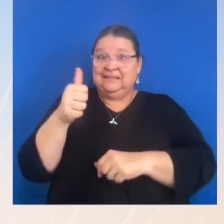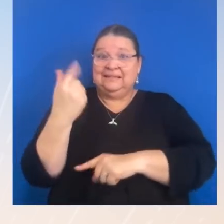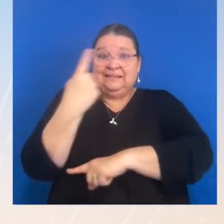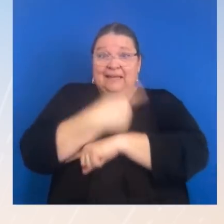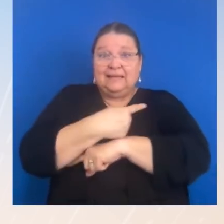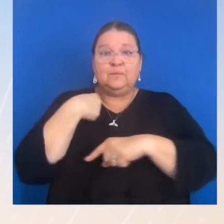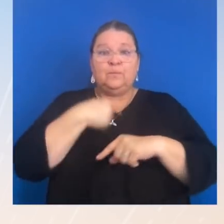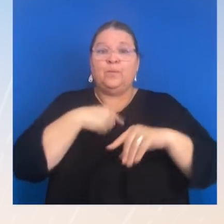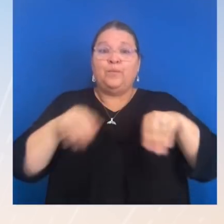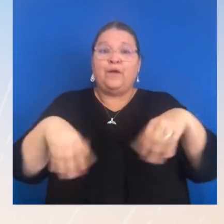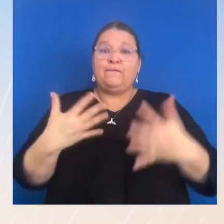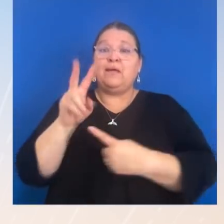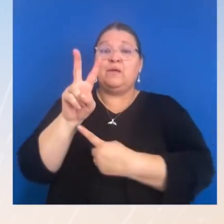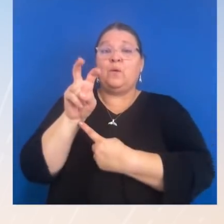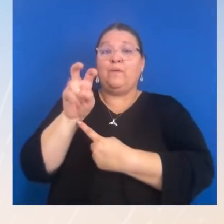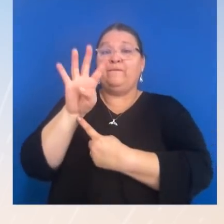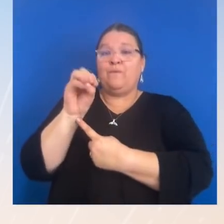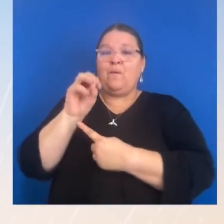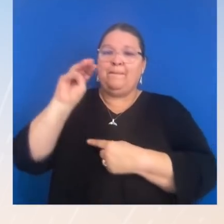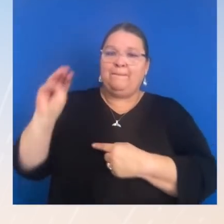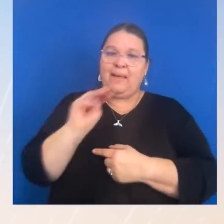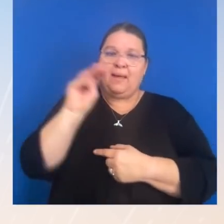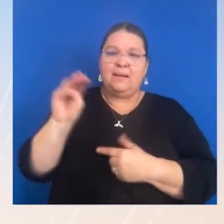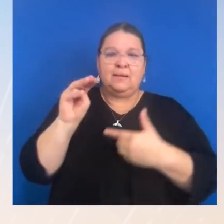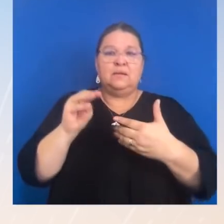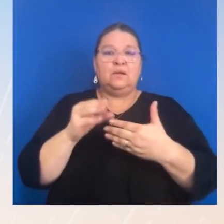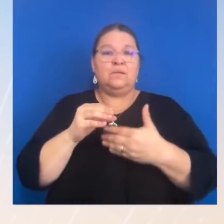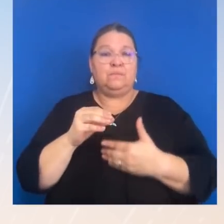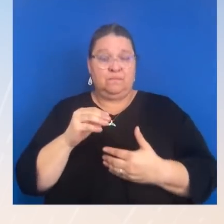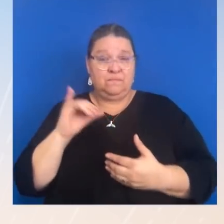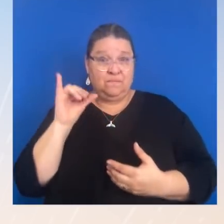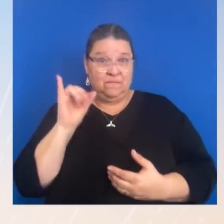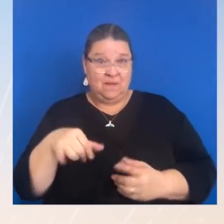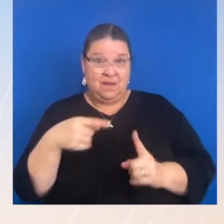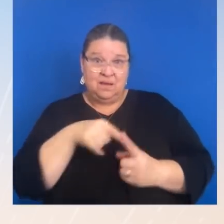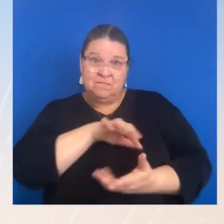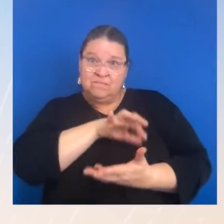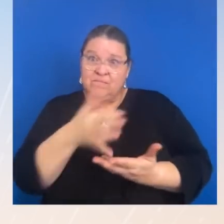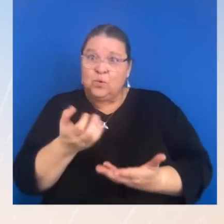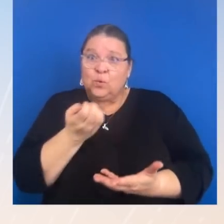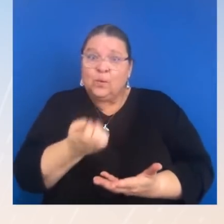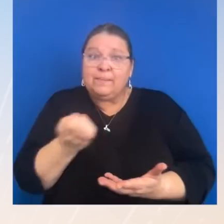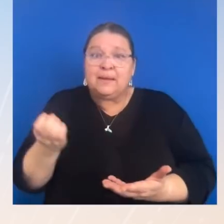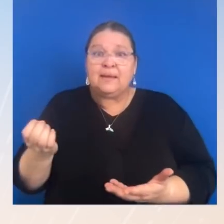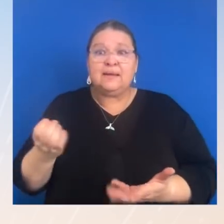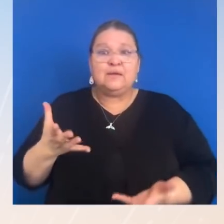And also, we've provided a range of humanitarian assistance. And we have basically crushed the Russian economy, which --